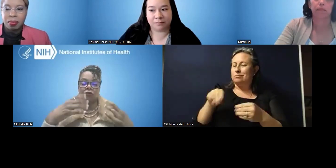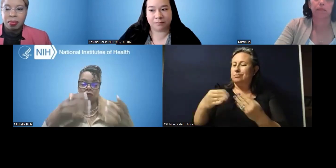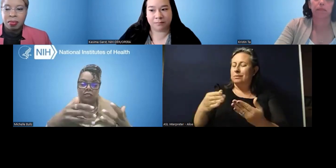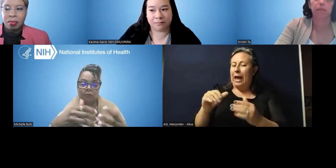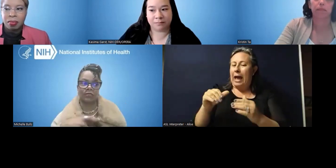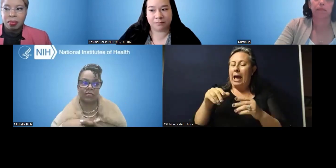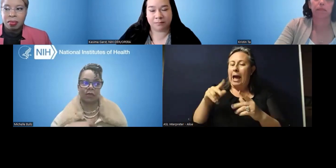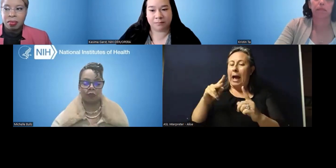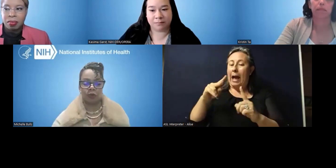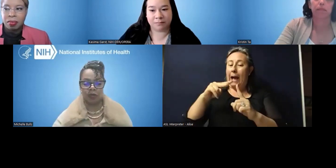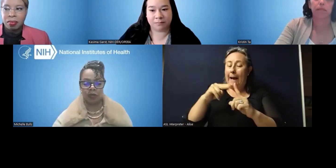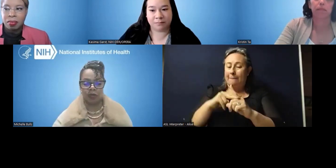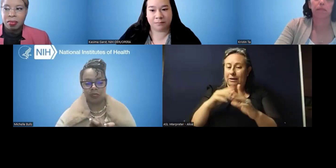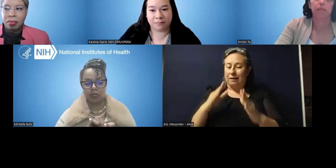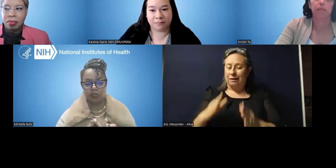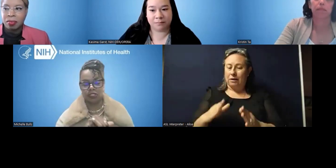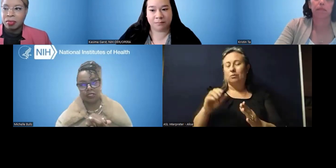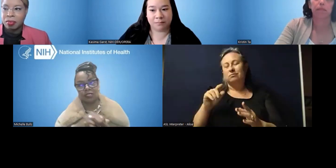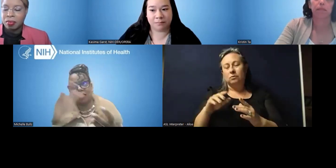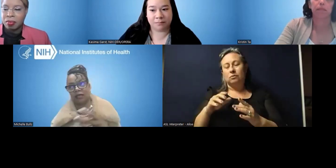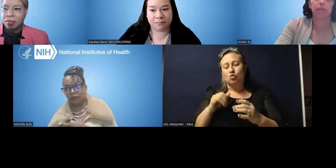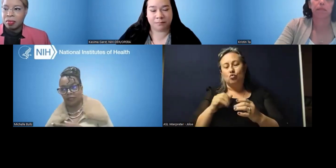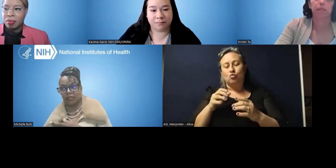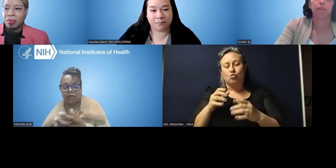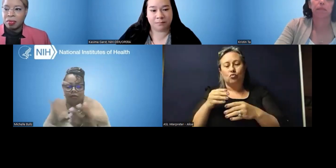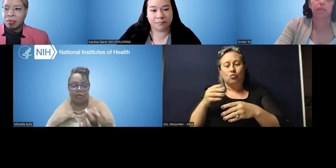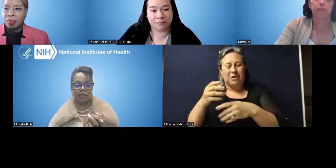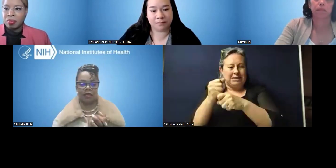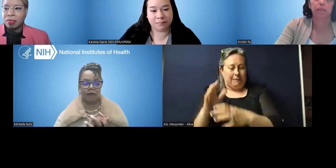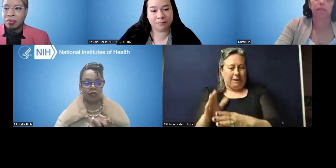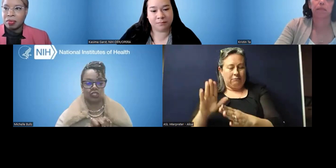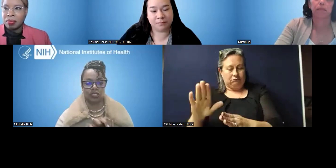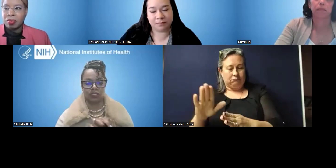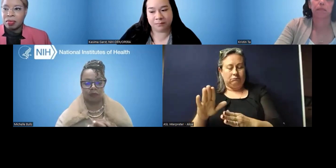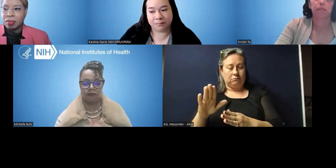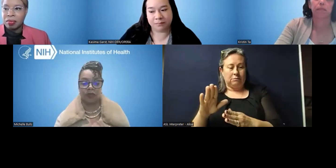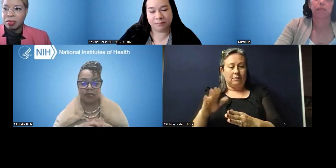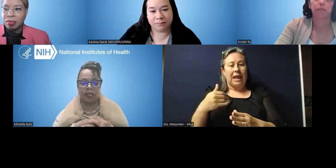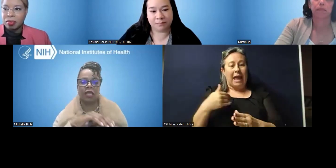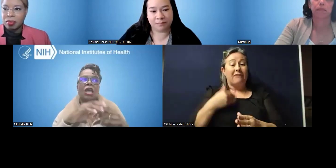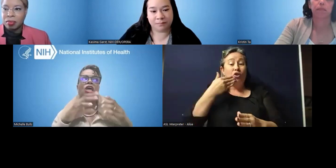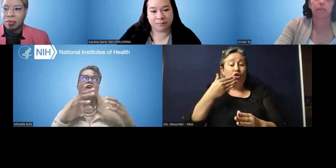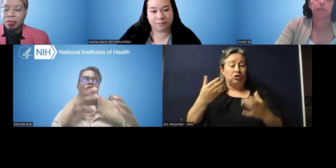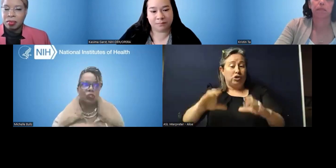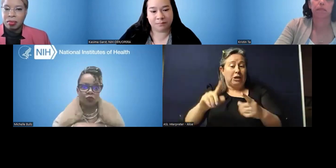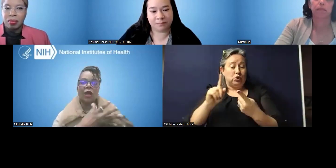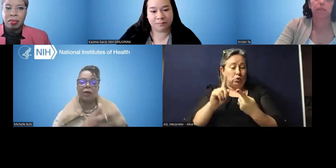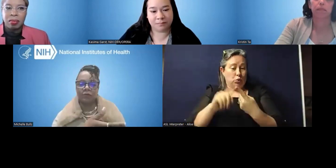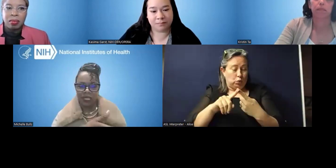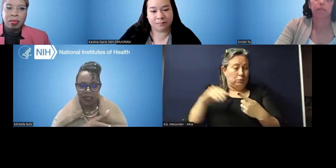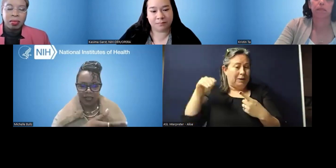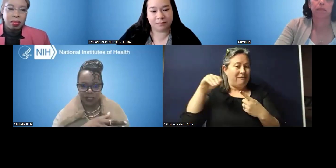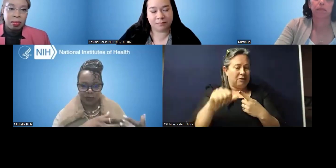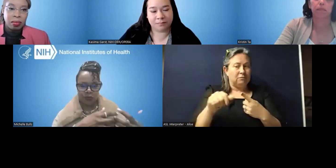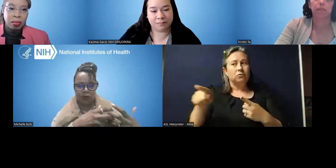or recipients, at that point, when they're under Just-in-Time because they have a good chance of being funded, to update Other Support